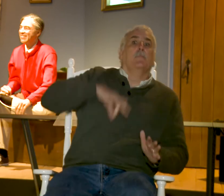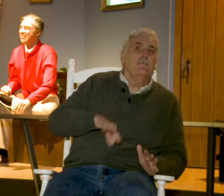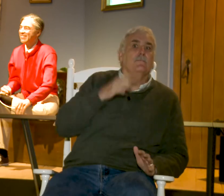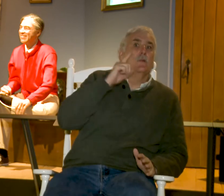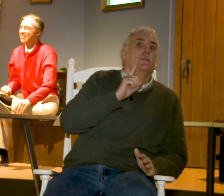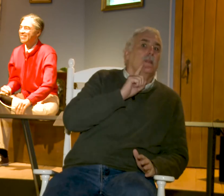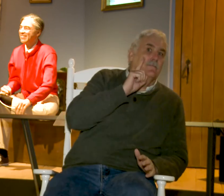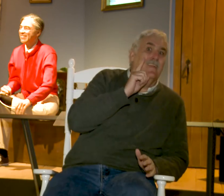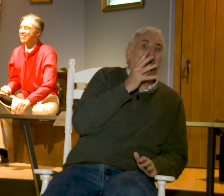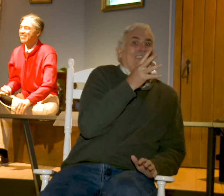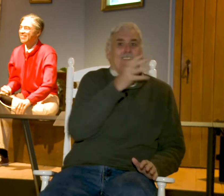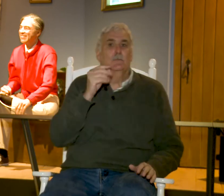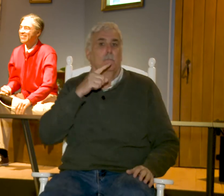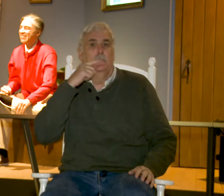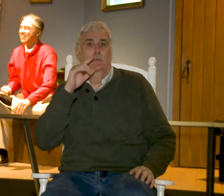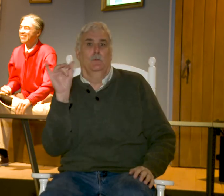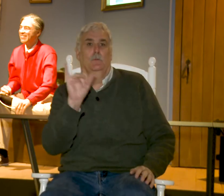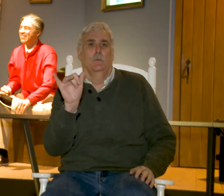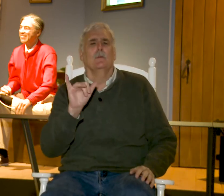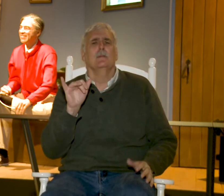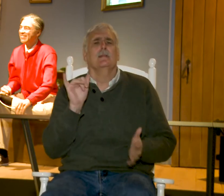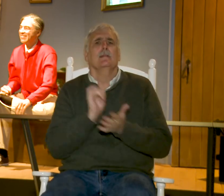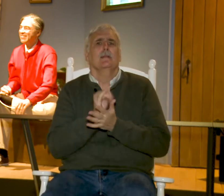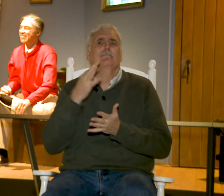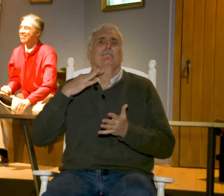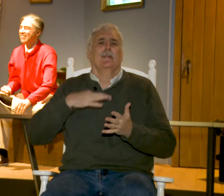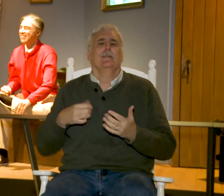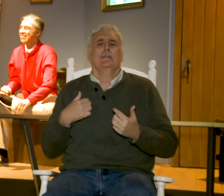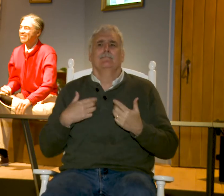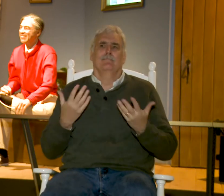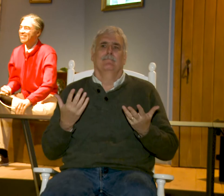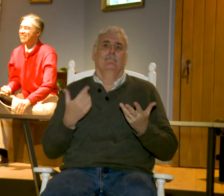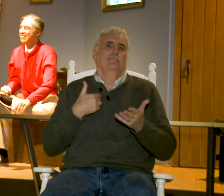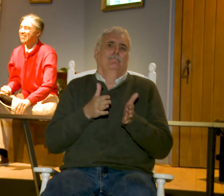which is a benefit to both deaf and hearing children. That's a real benefit.